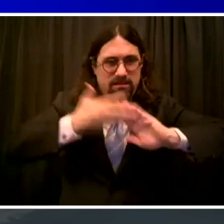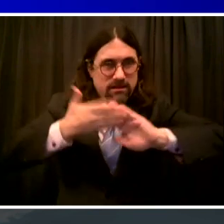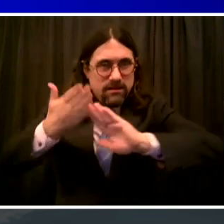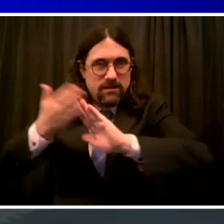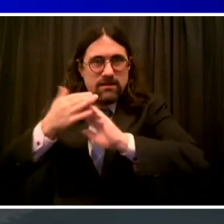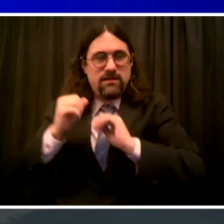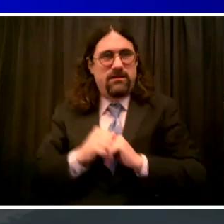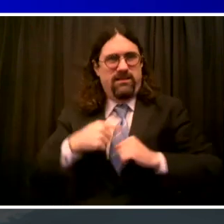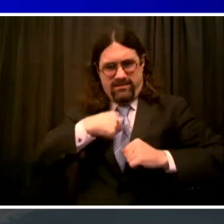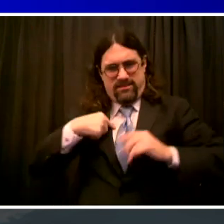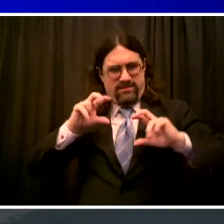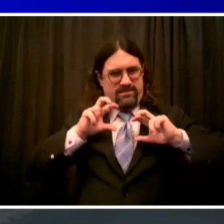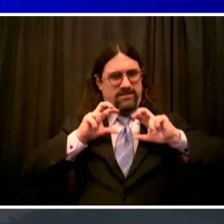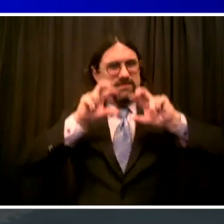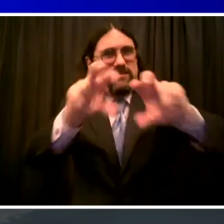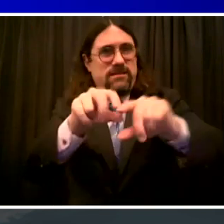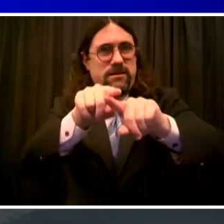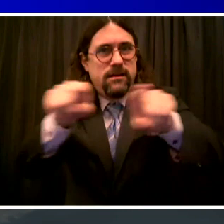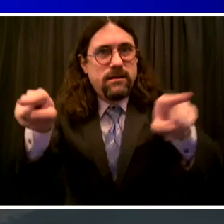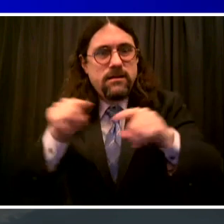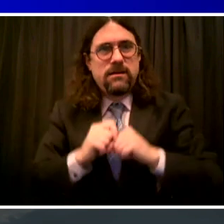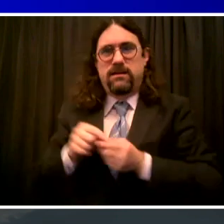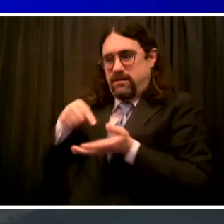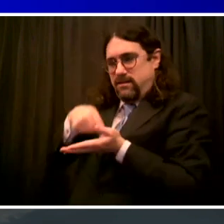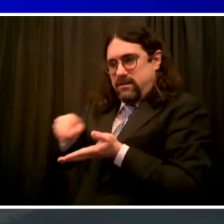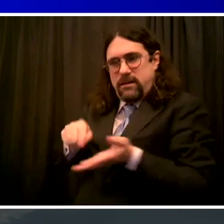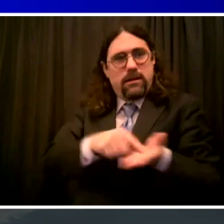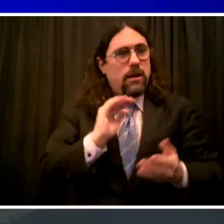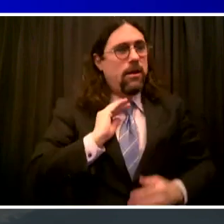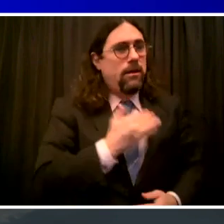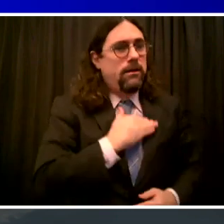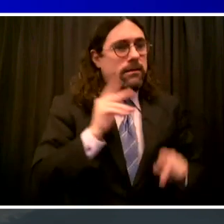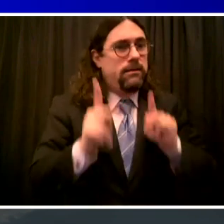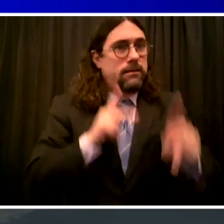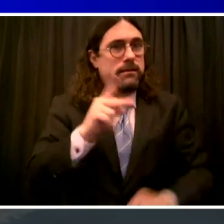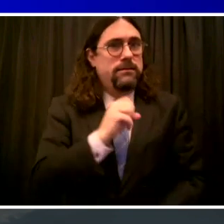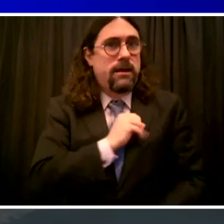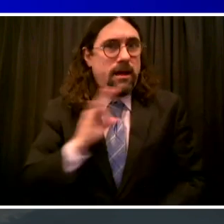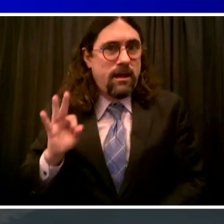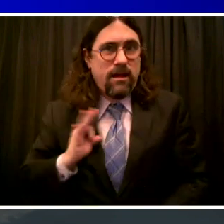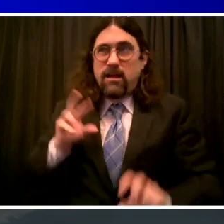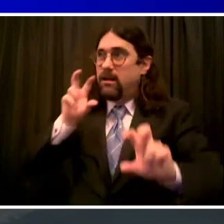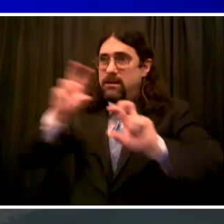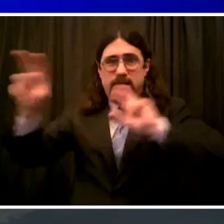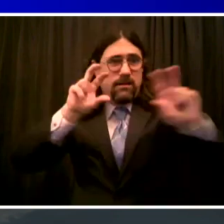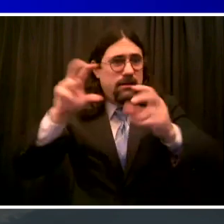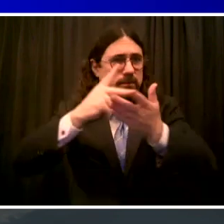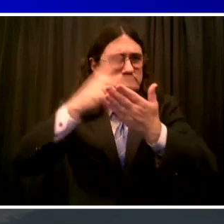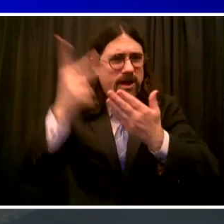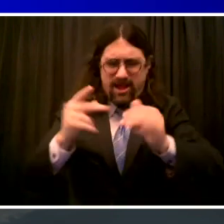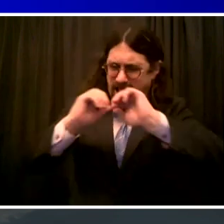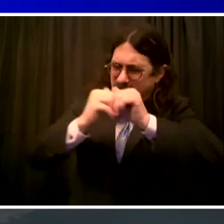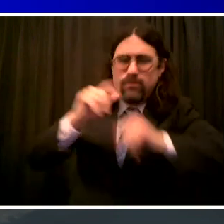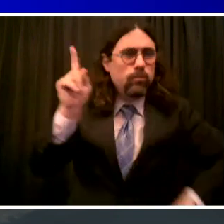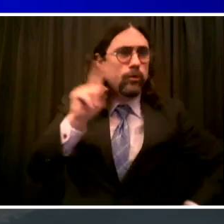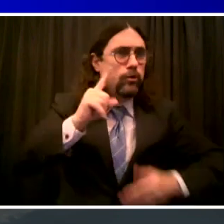AT THE FRONT LINE DOING THE GREAT WOK RTEYH DO. AND BUI FLDOR A TUFUREWH ENUR O ECONOMY ACTUALLY